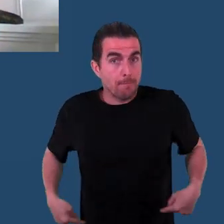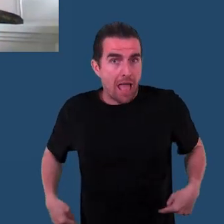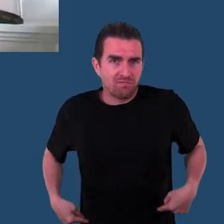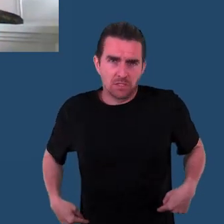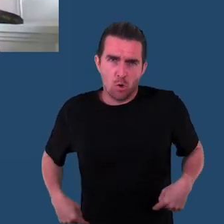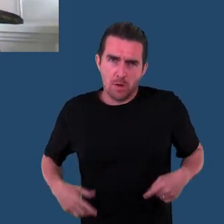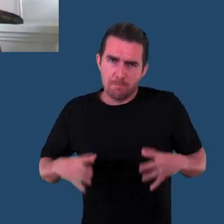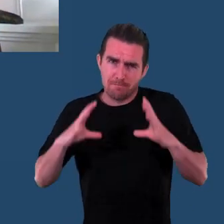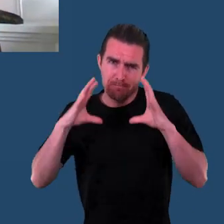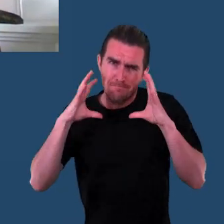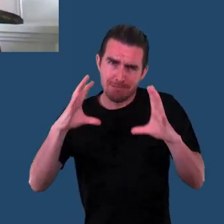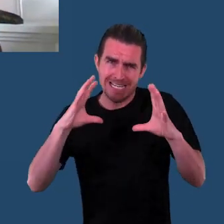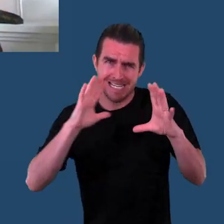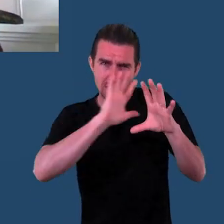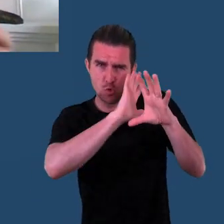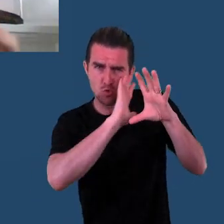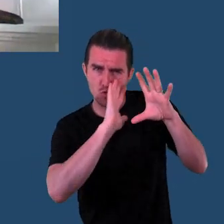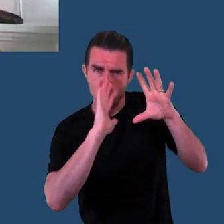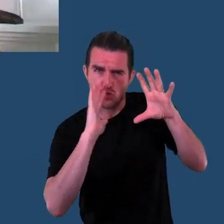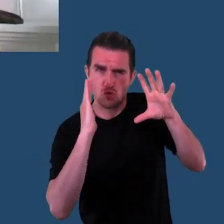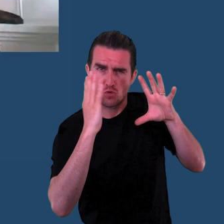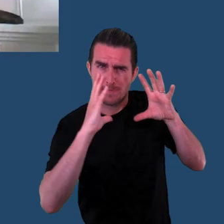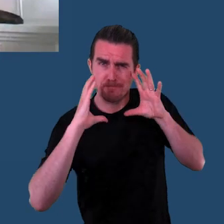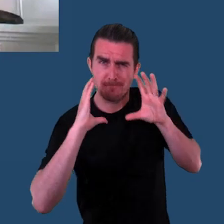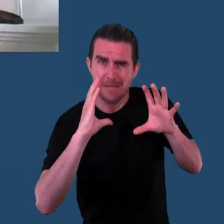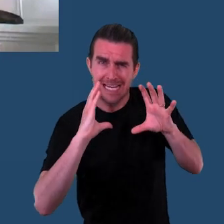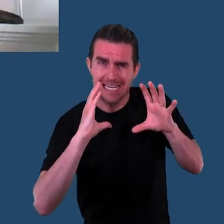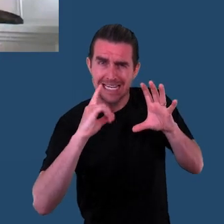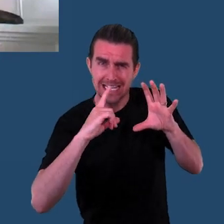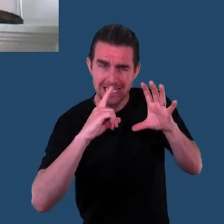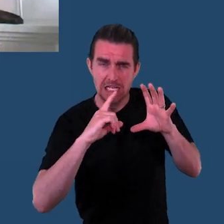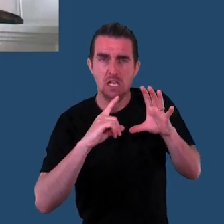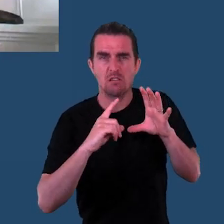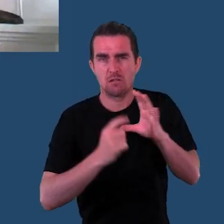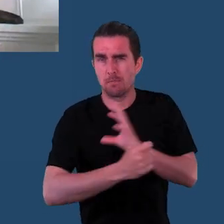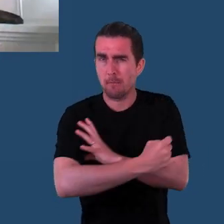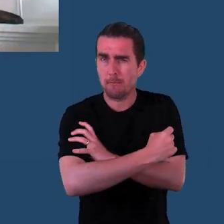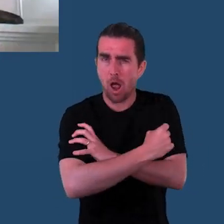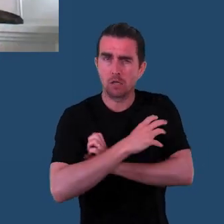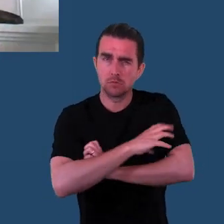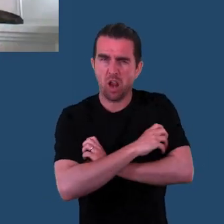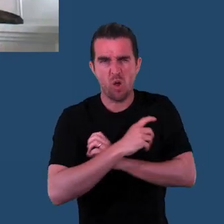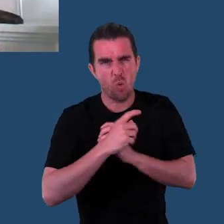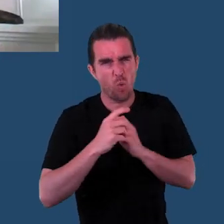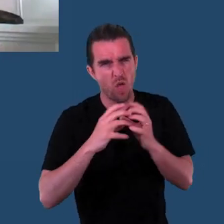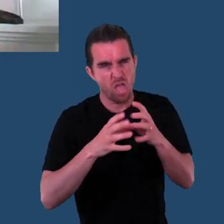it has quite a large surface area, and lots of grooves. So, they obviously had very, very thick thigh muscles